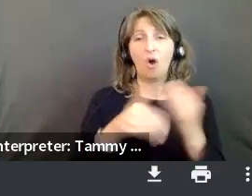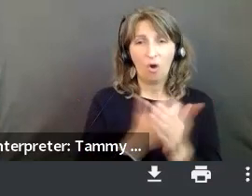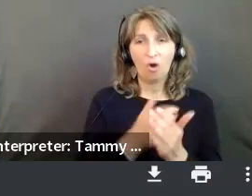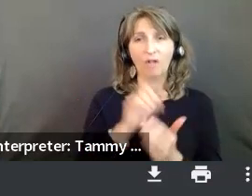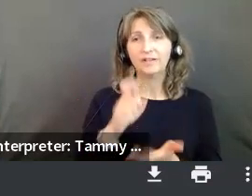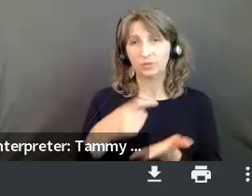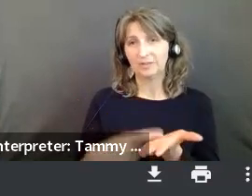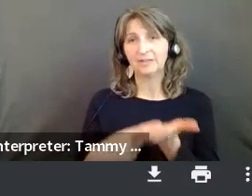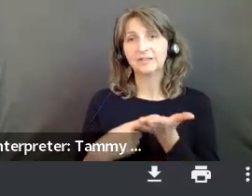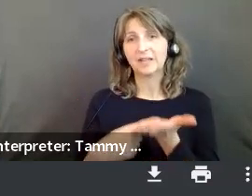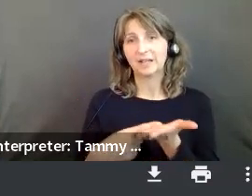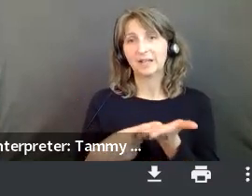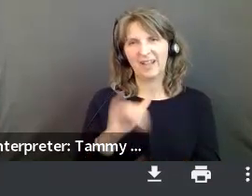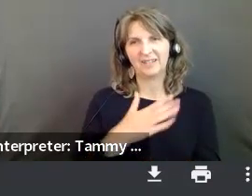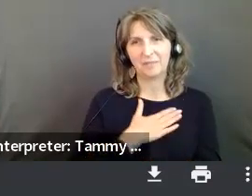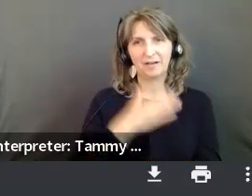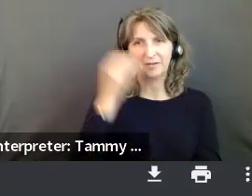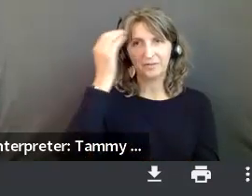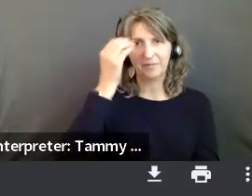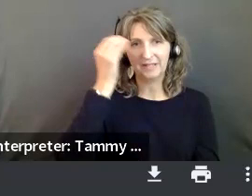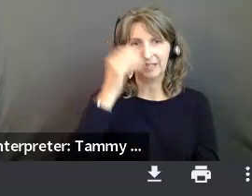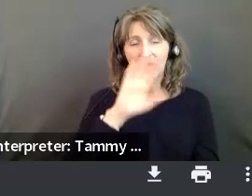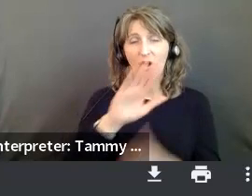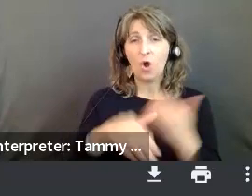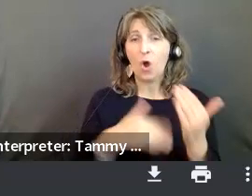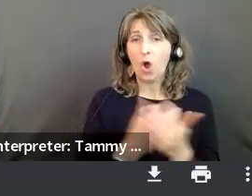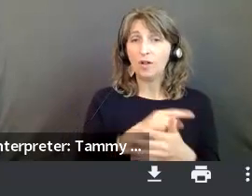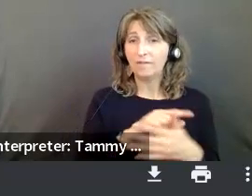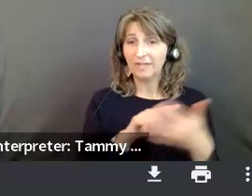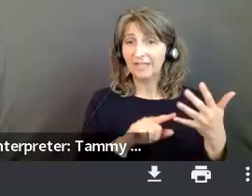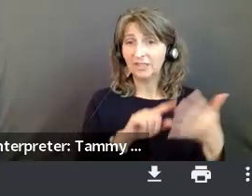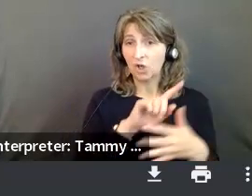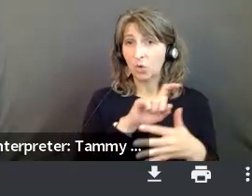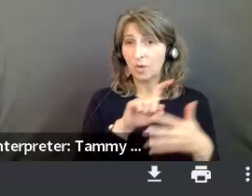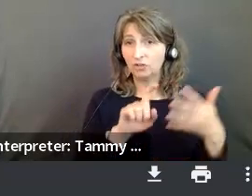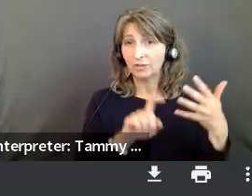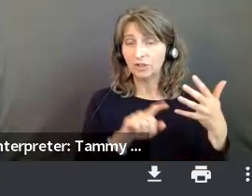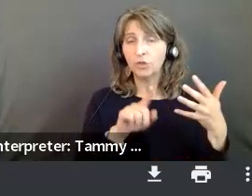And that's just like, you know, all these questions. Need to be thoroughly thought about.